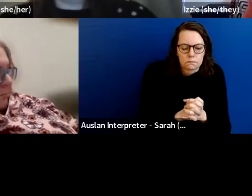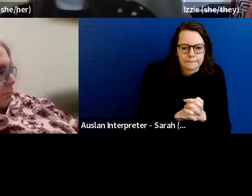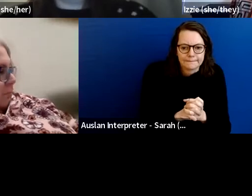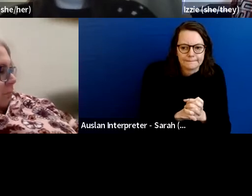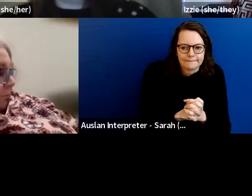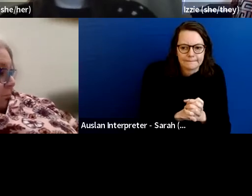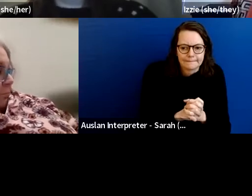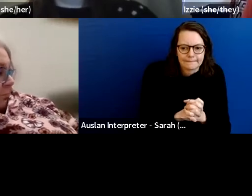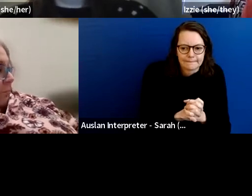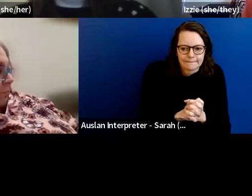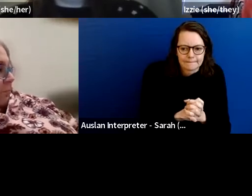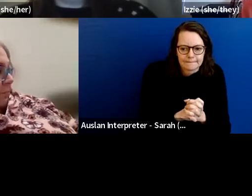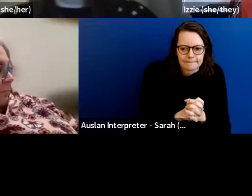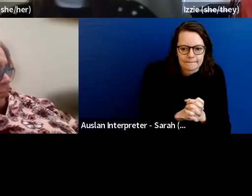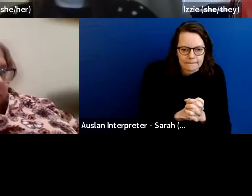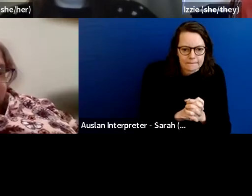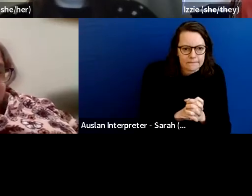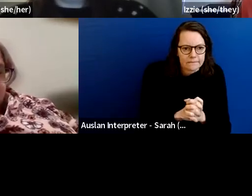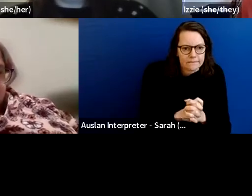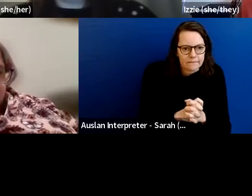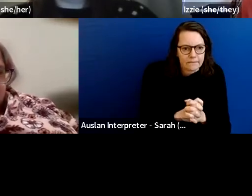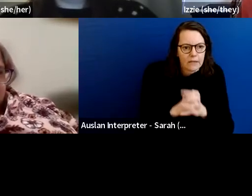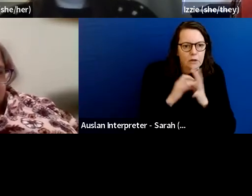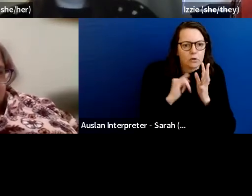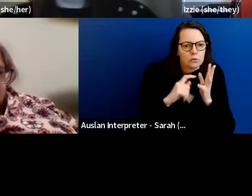seriously